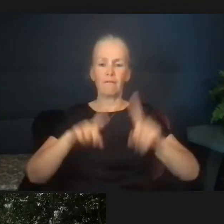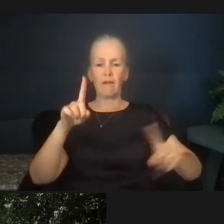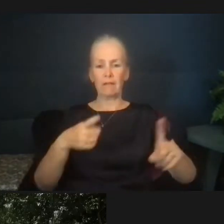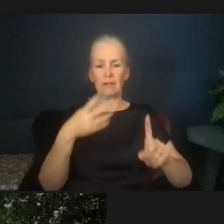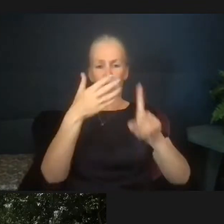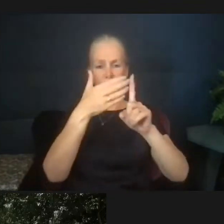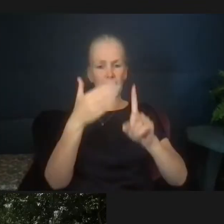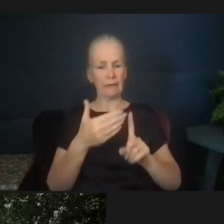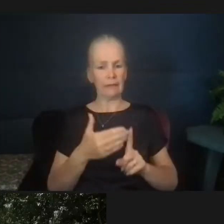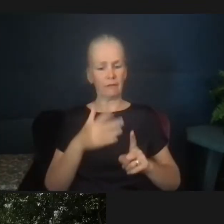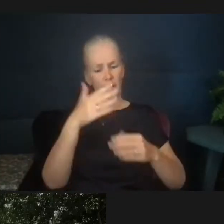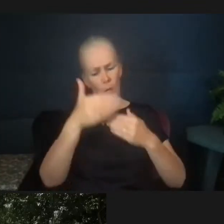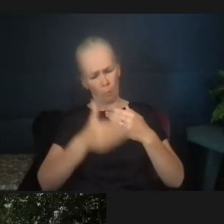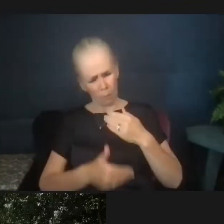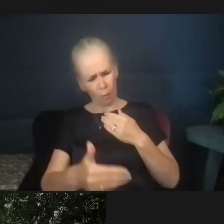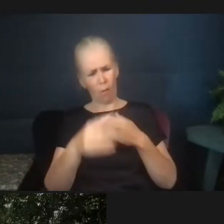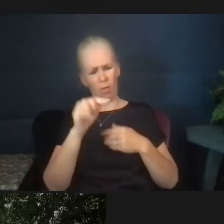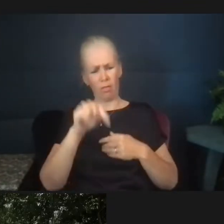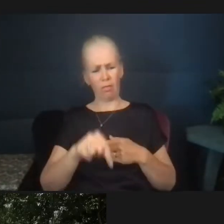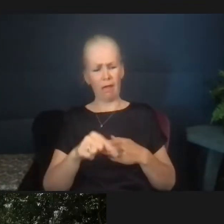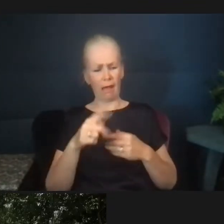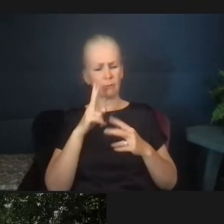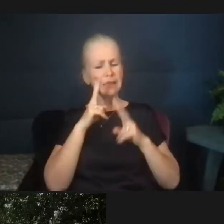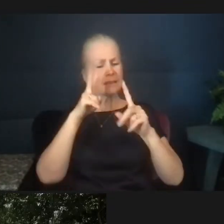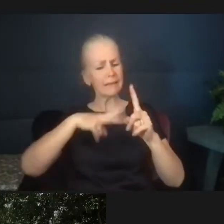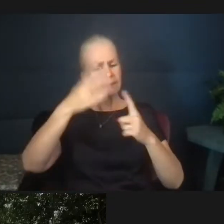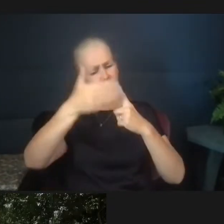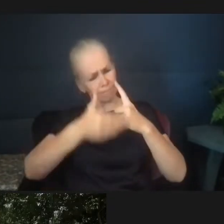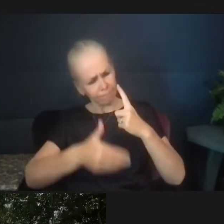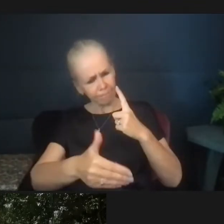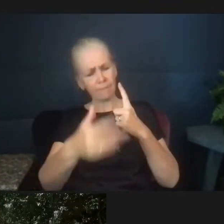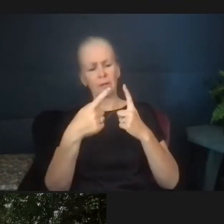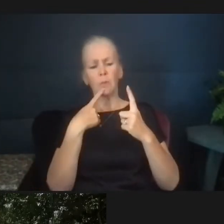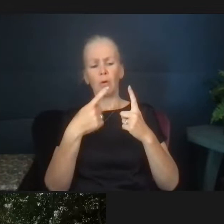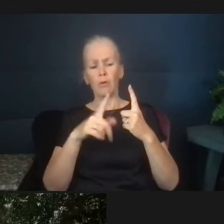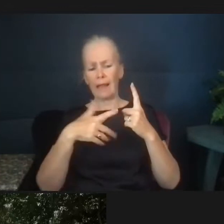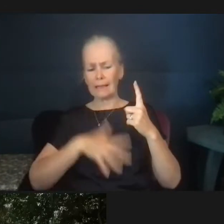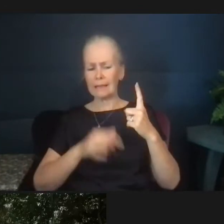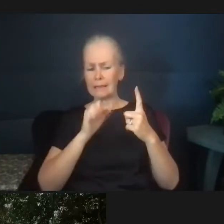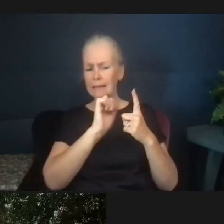moving beyond that, moving beyond our students needs moving beyond the data